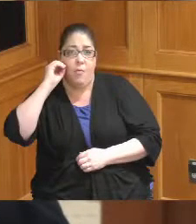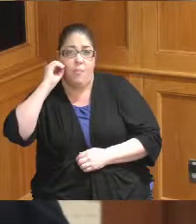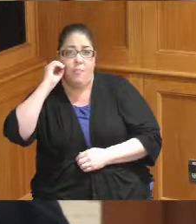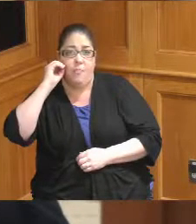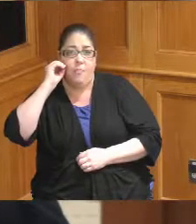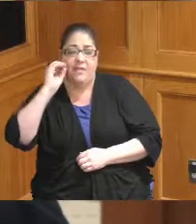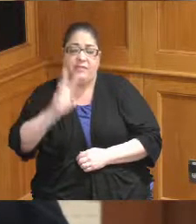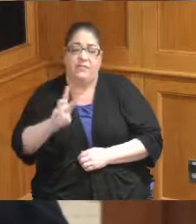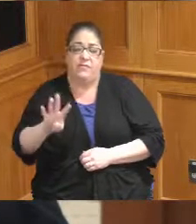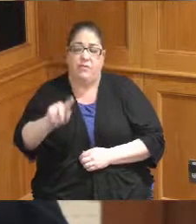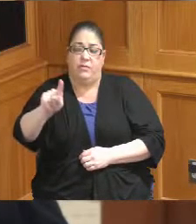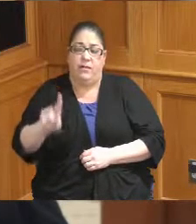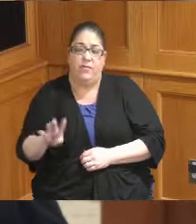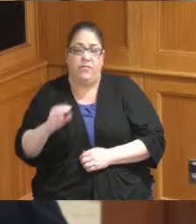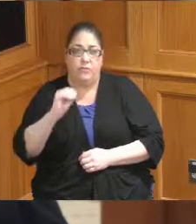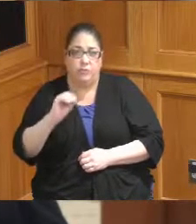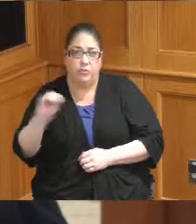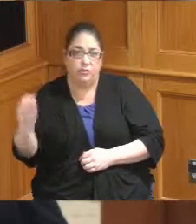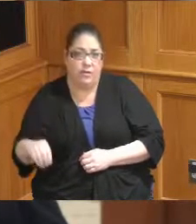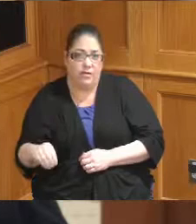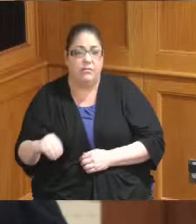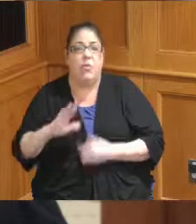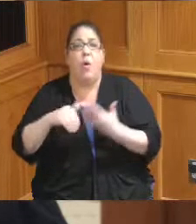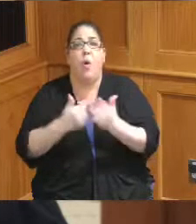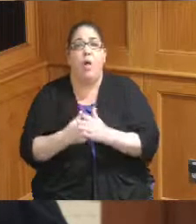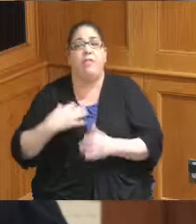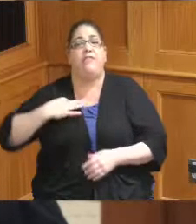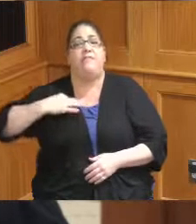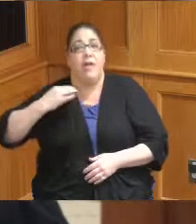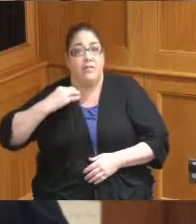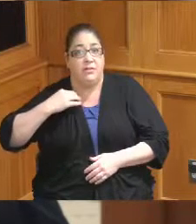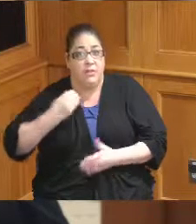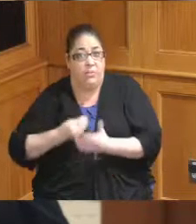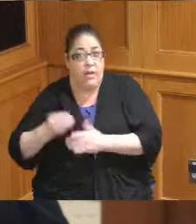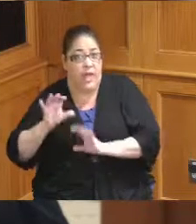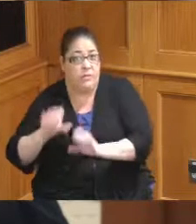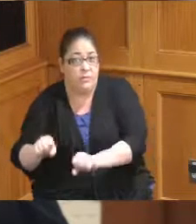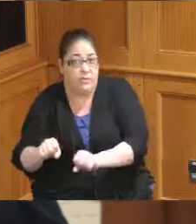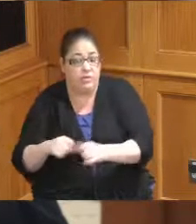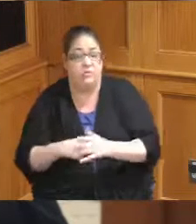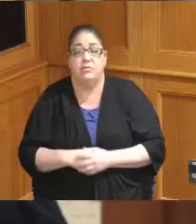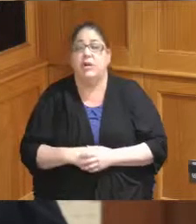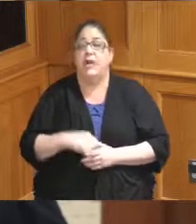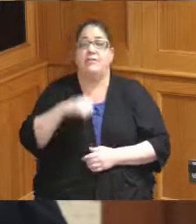half percent all of these Acquisitions are voluntary this is not anything similar to